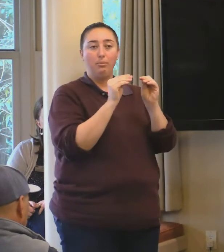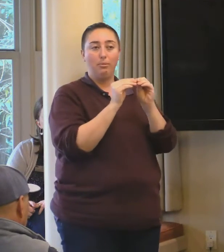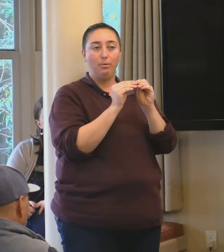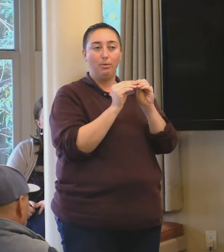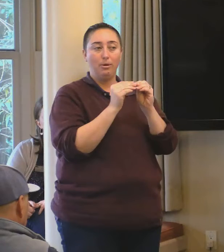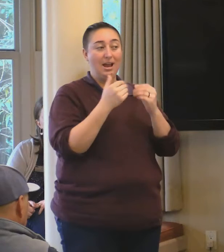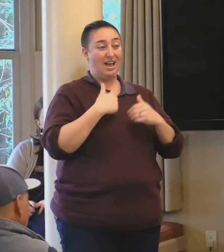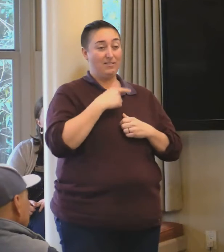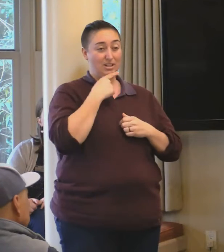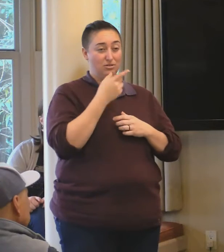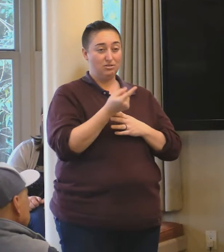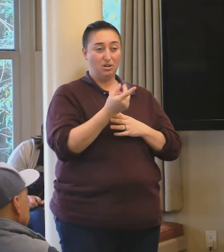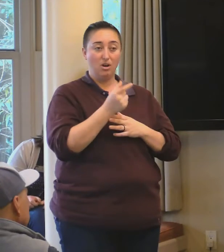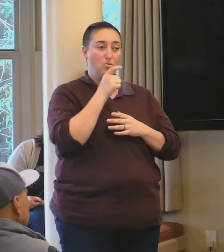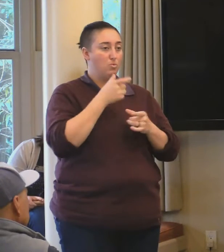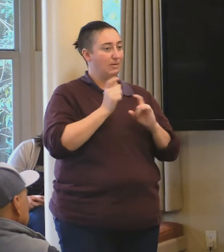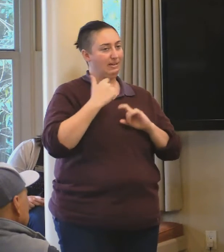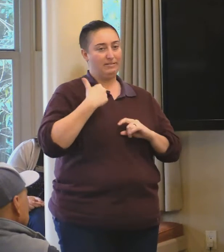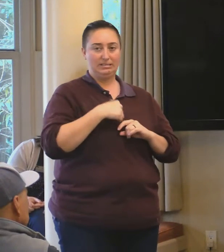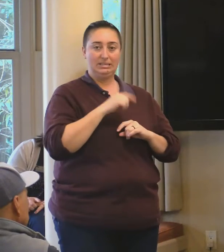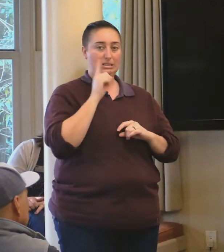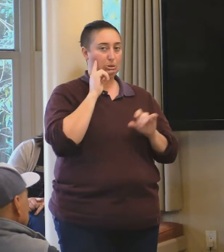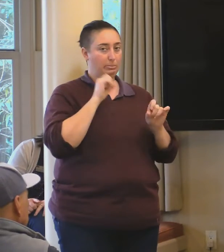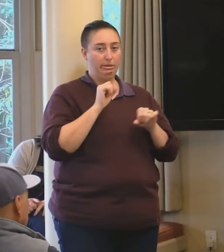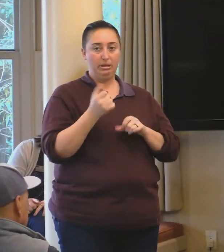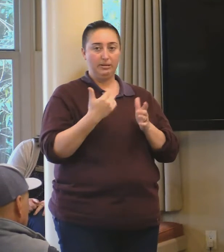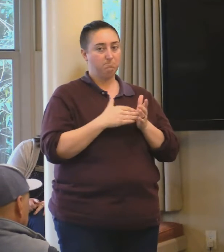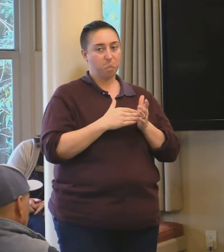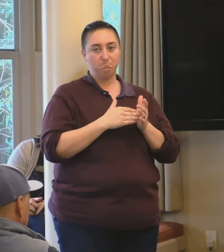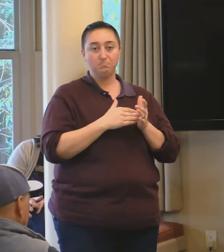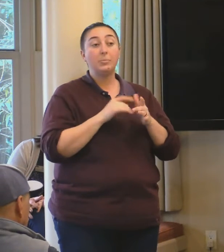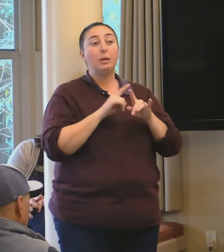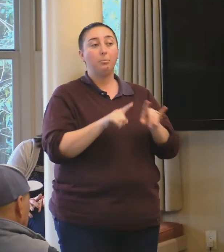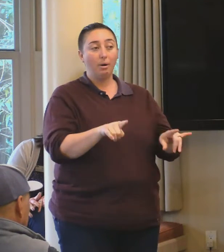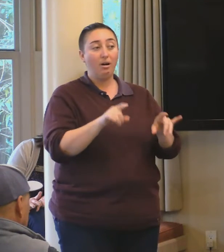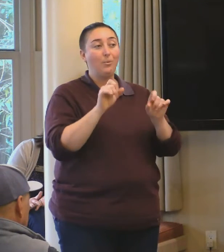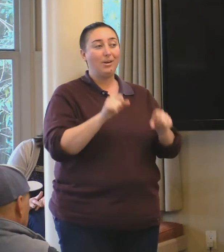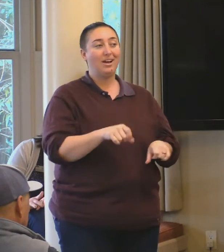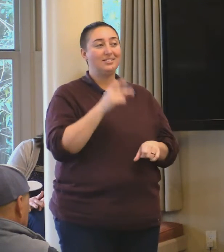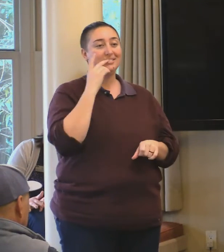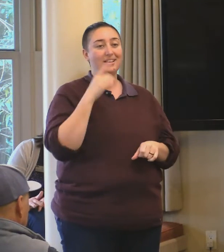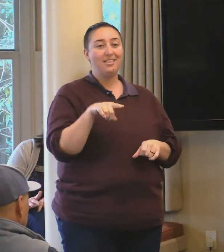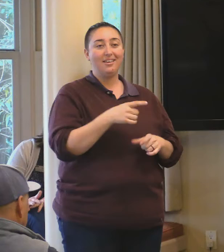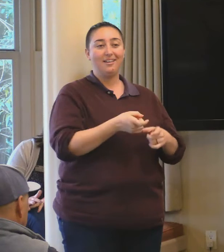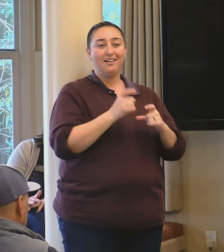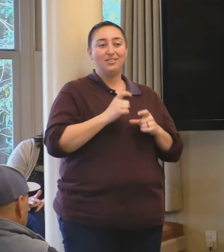participate in life a little bit more. Having the hearing dog will not give us our hearing bag but we can already see that they give us confidence to navigate